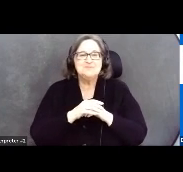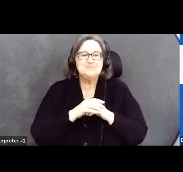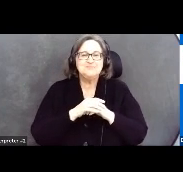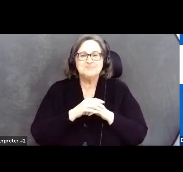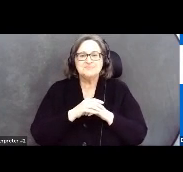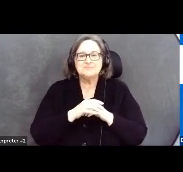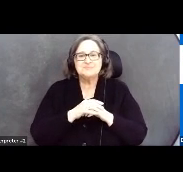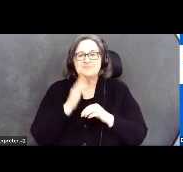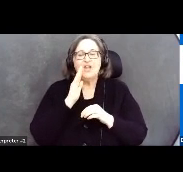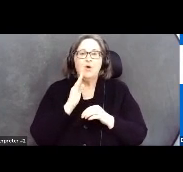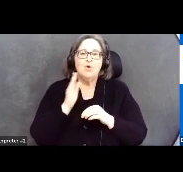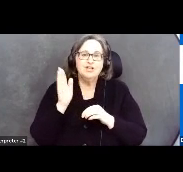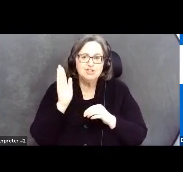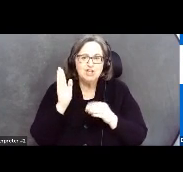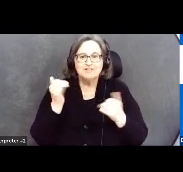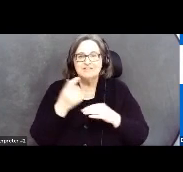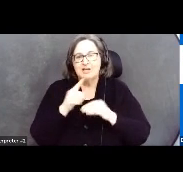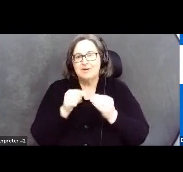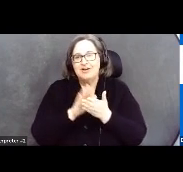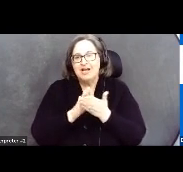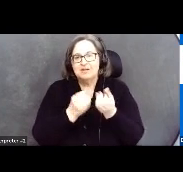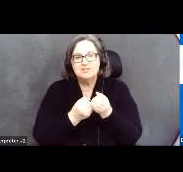I am going talk today about academic support for students after brain